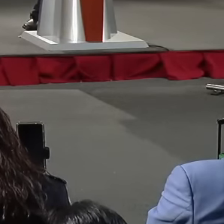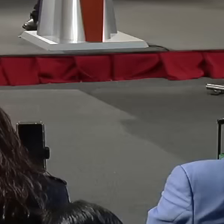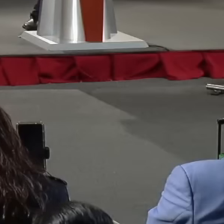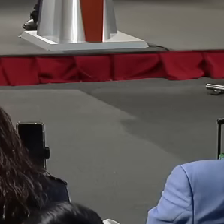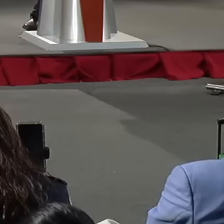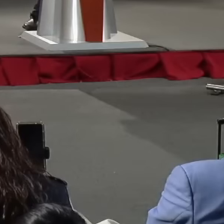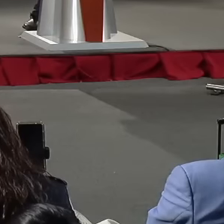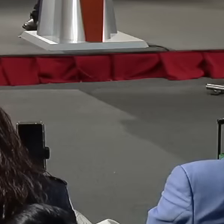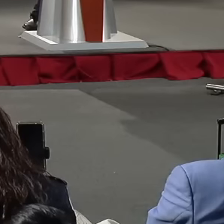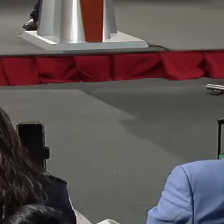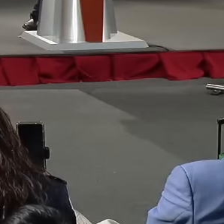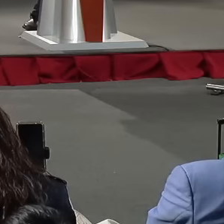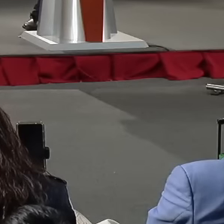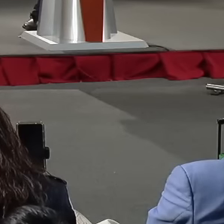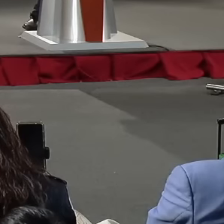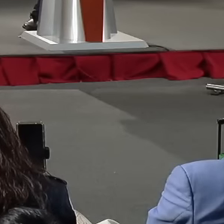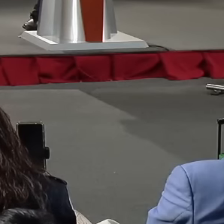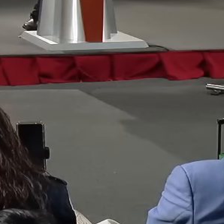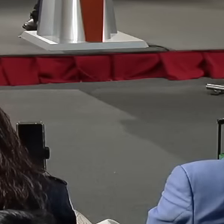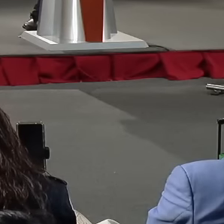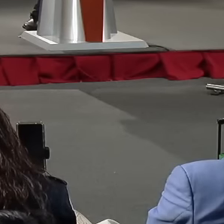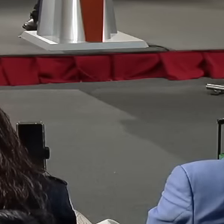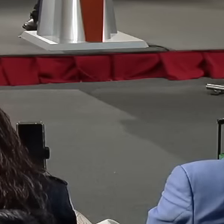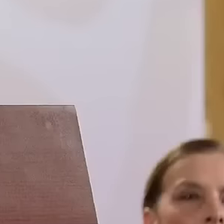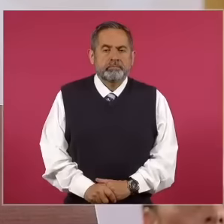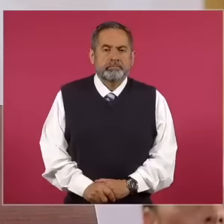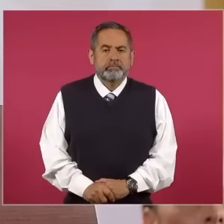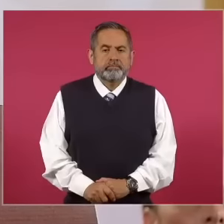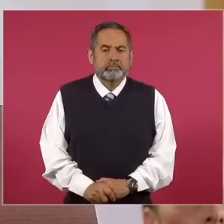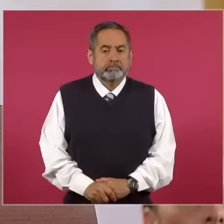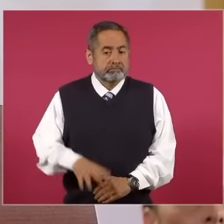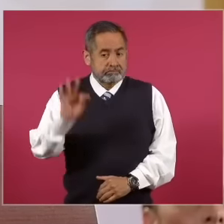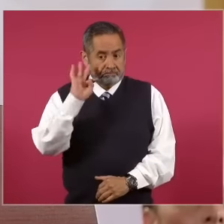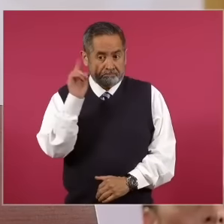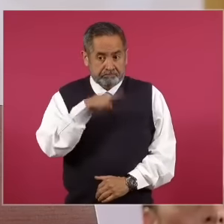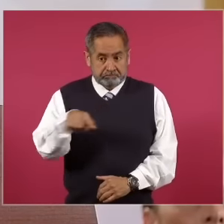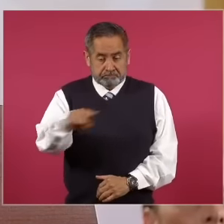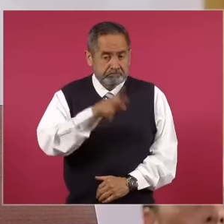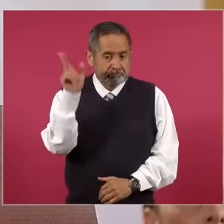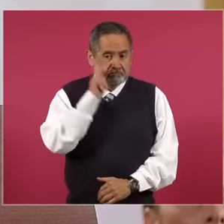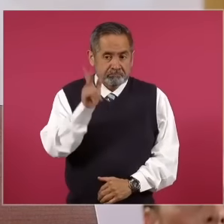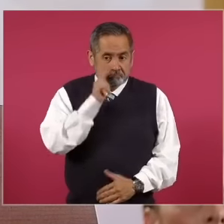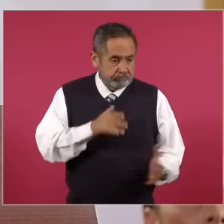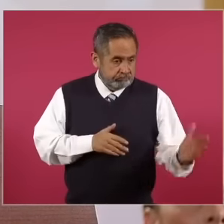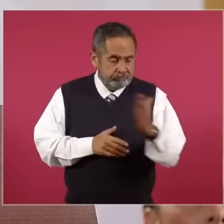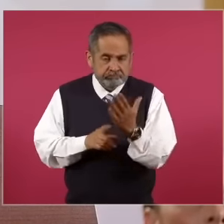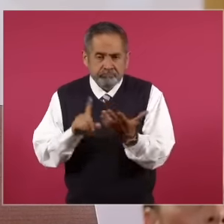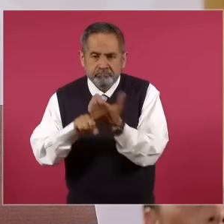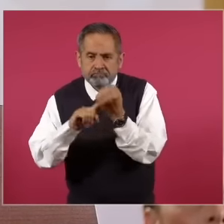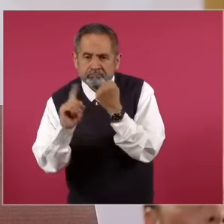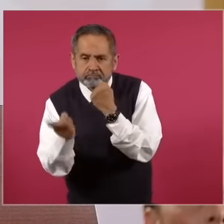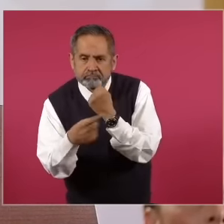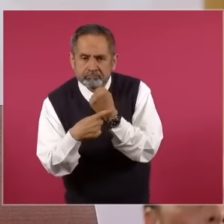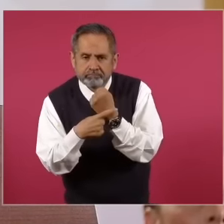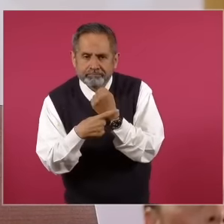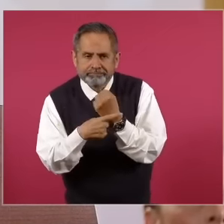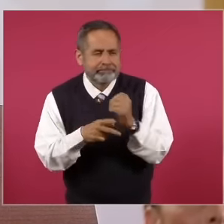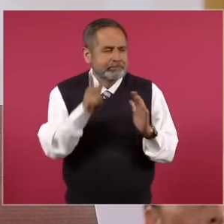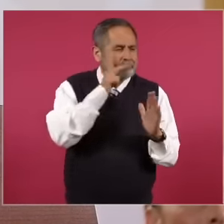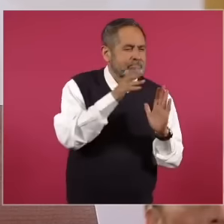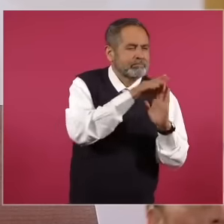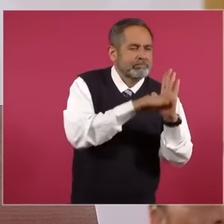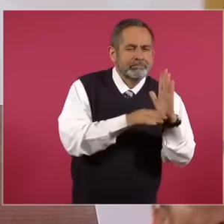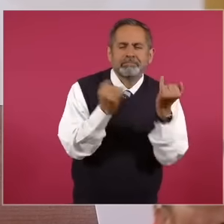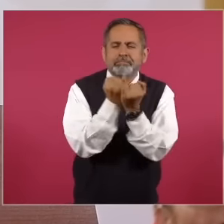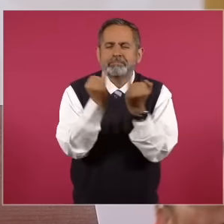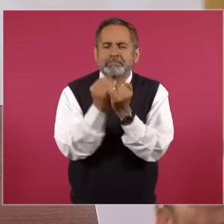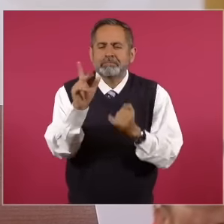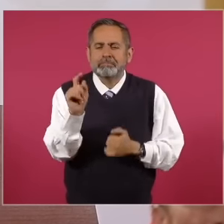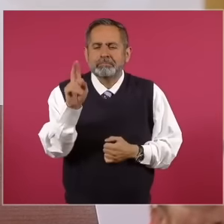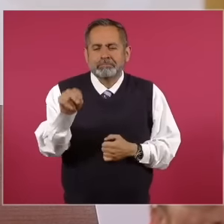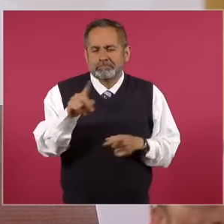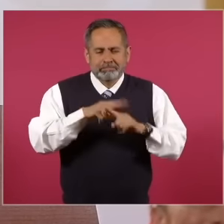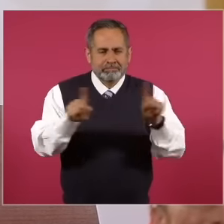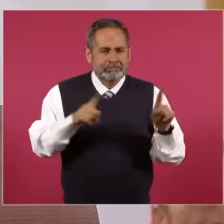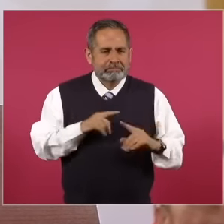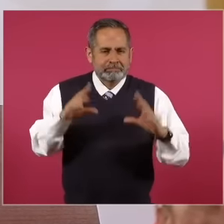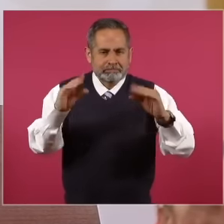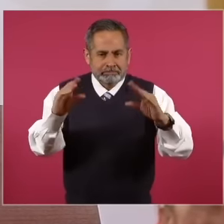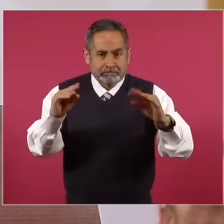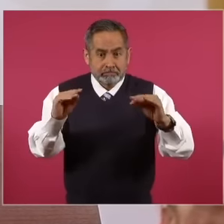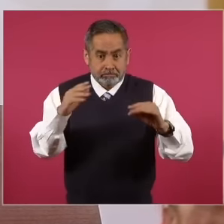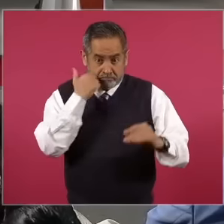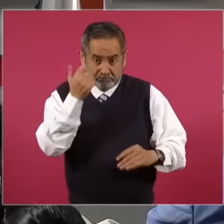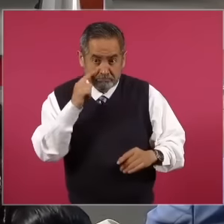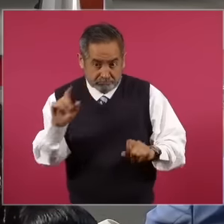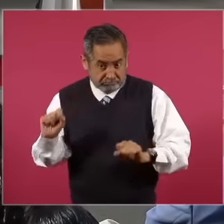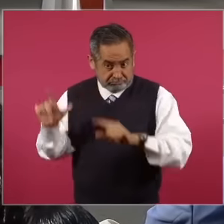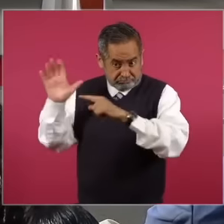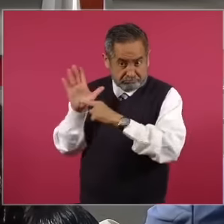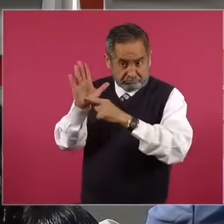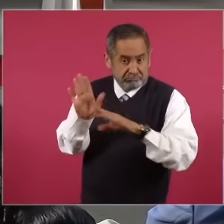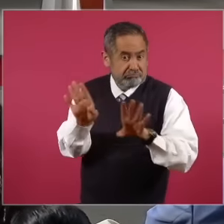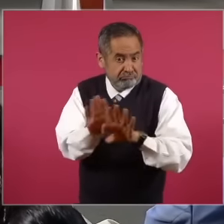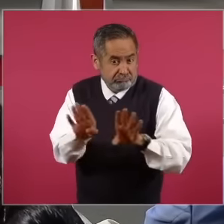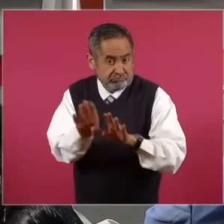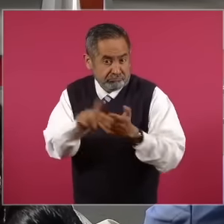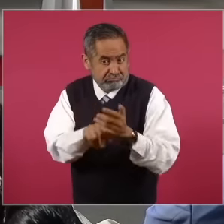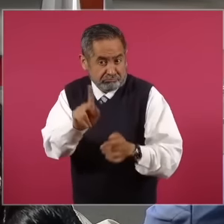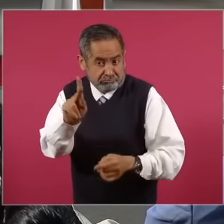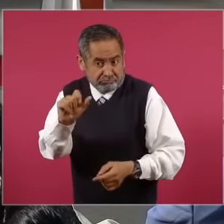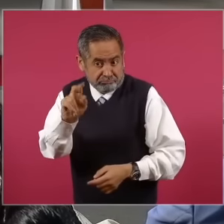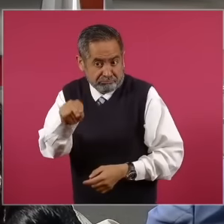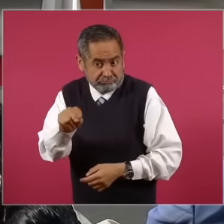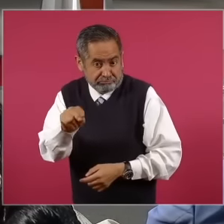, eh, even unwritten, not like the ones that make the bread, he wants me to put in an agreement like that